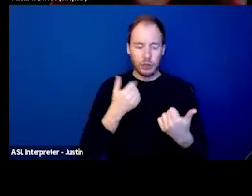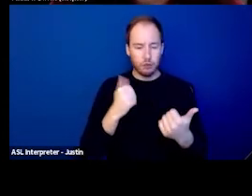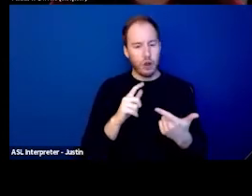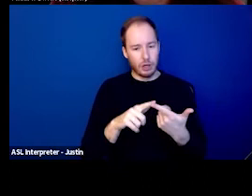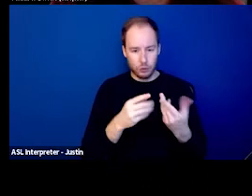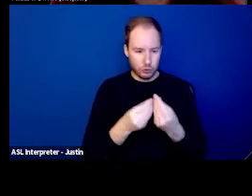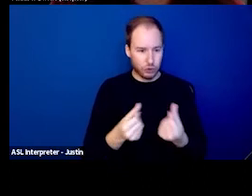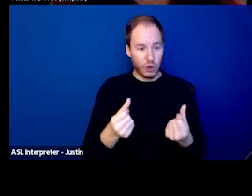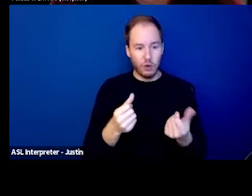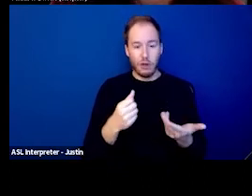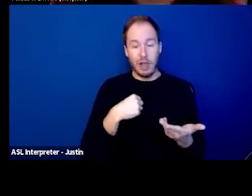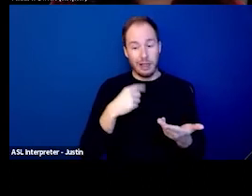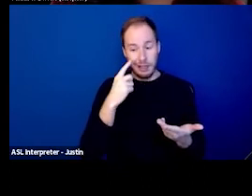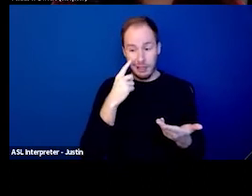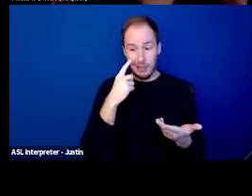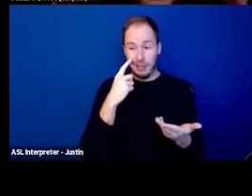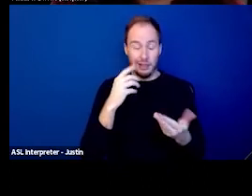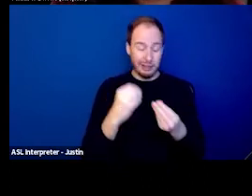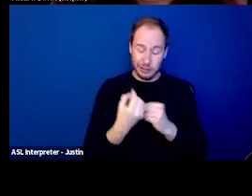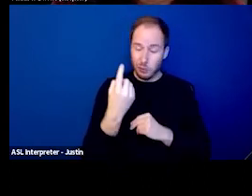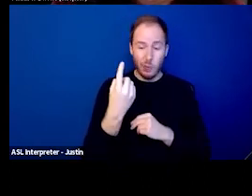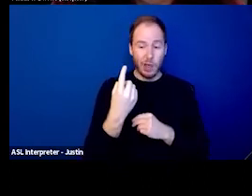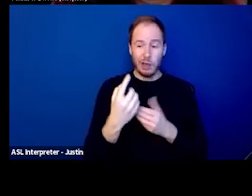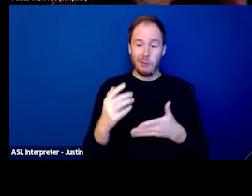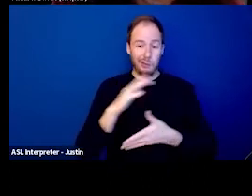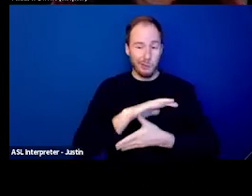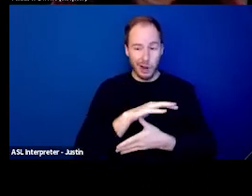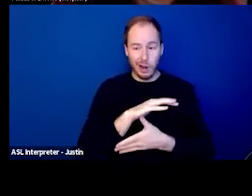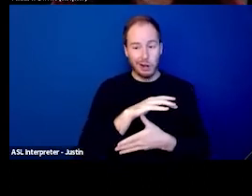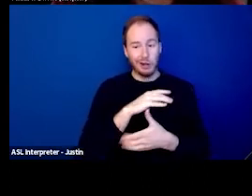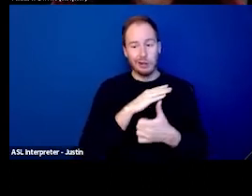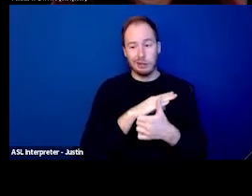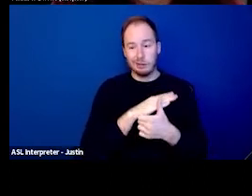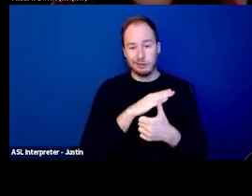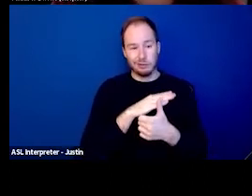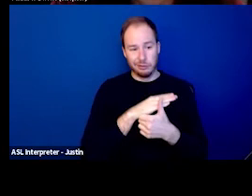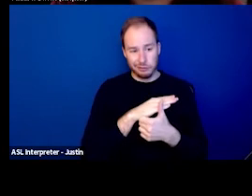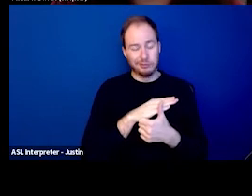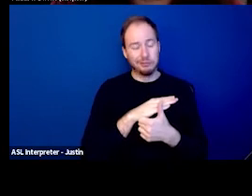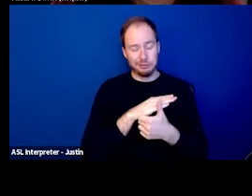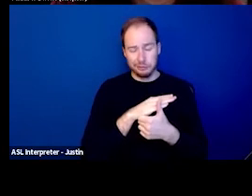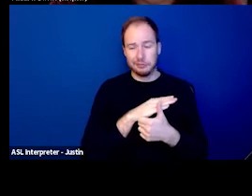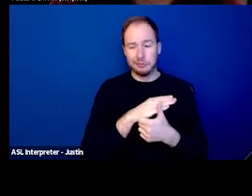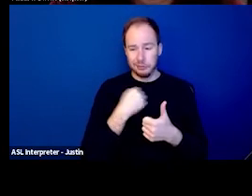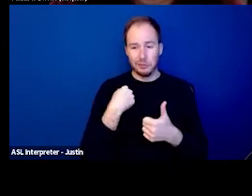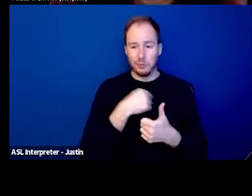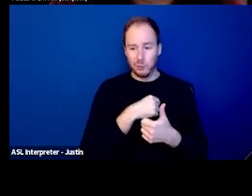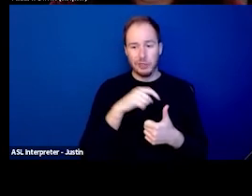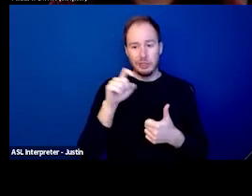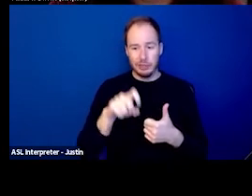I would say of all the challenges that we're facing right now at this moment, it is 100% workforce.